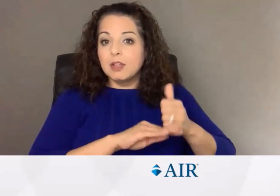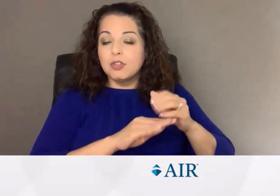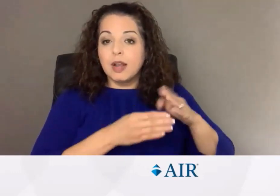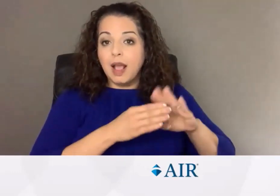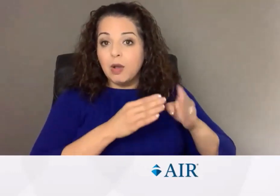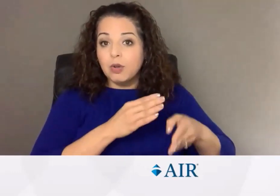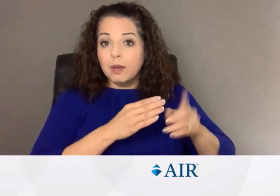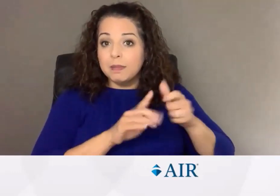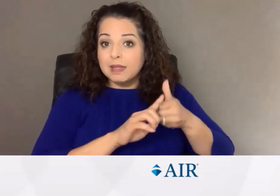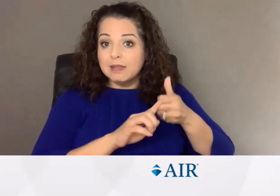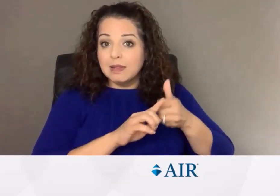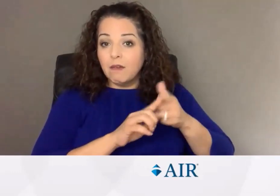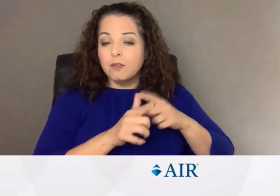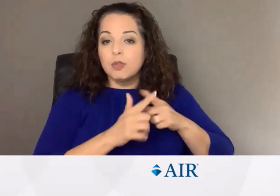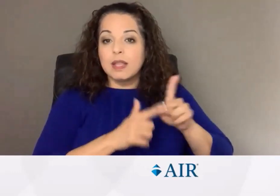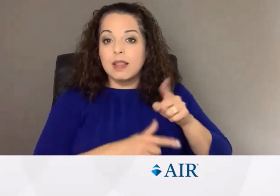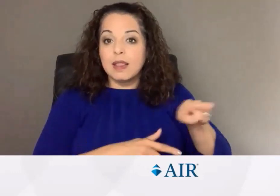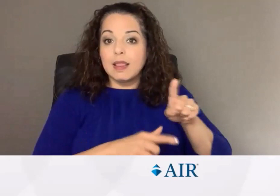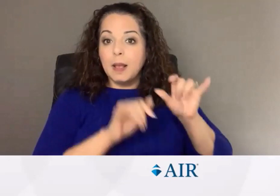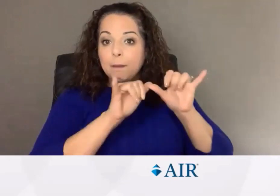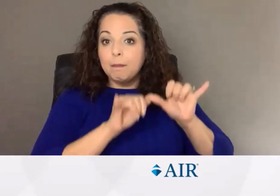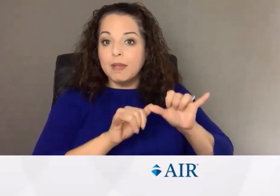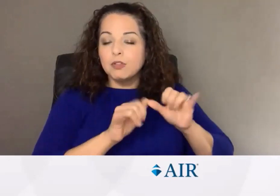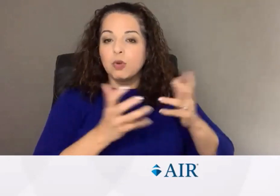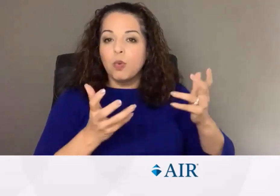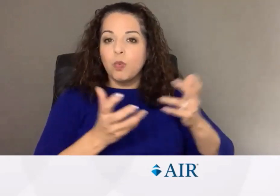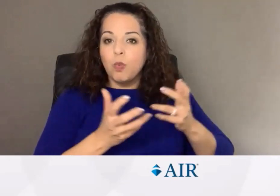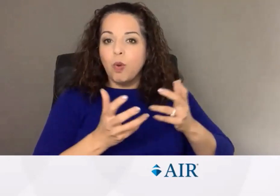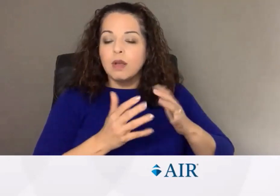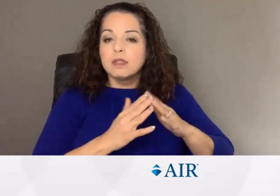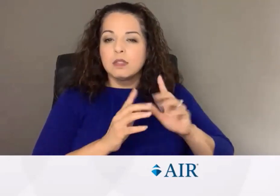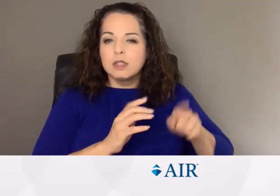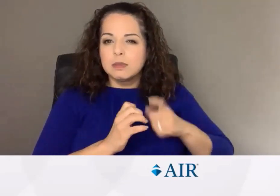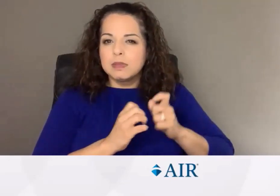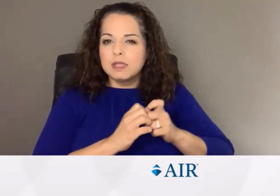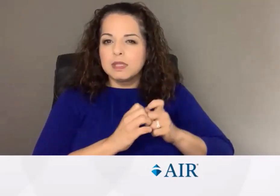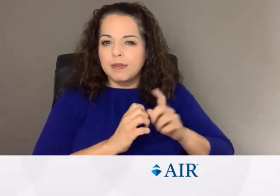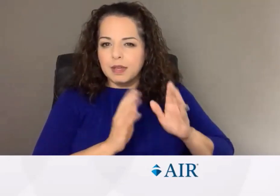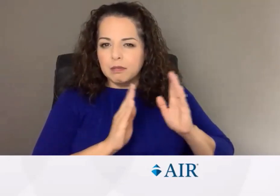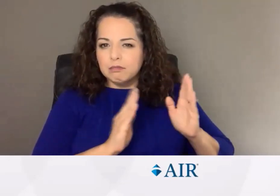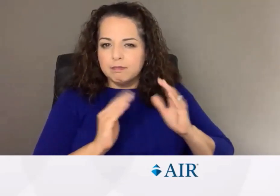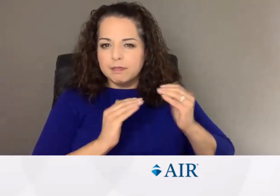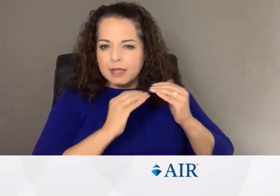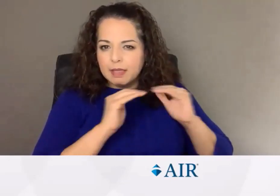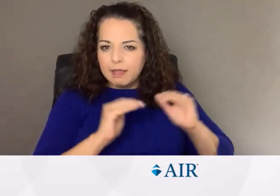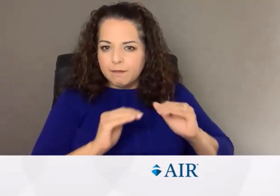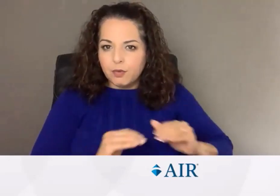So they measure to what extent the patients adapt or adopt